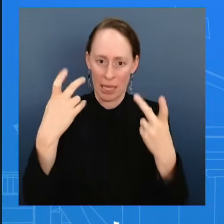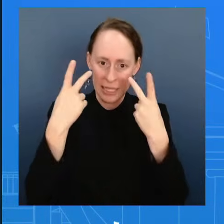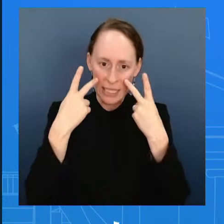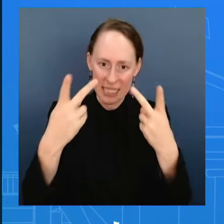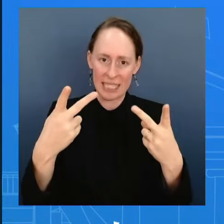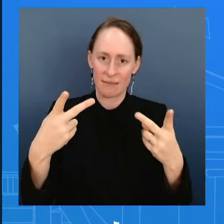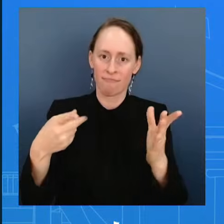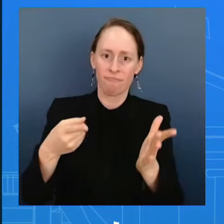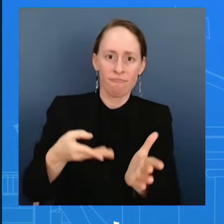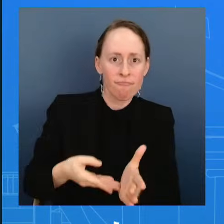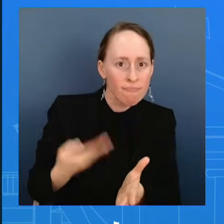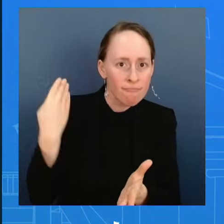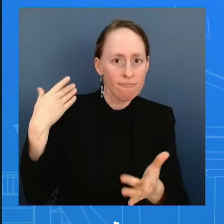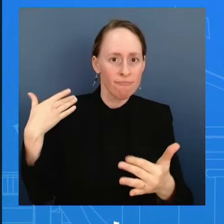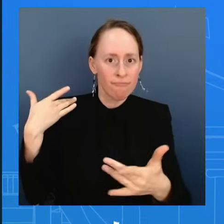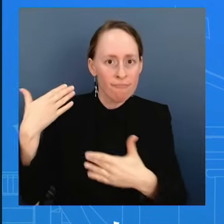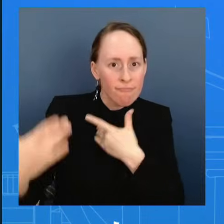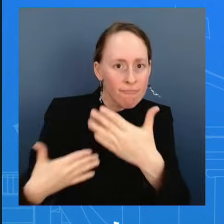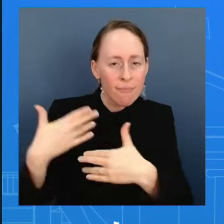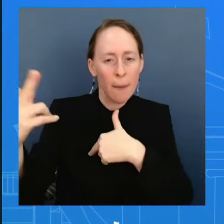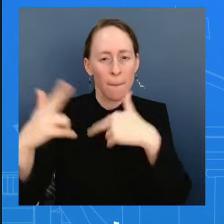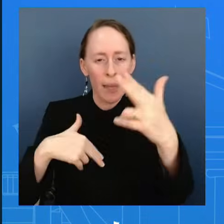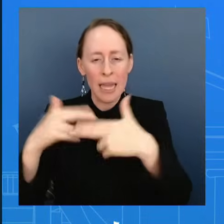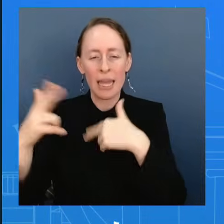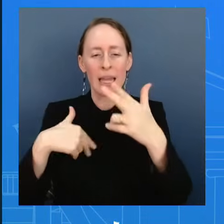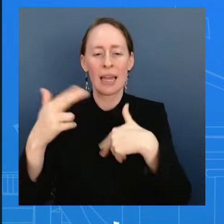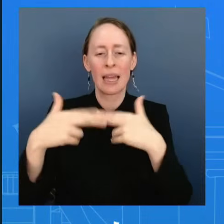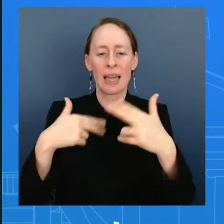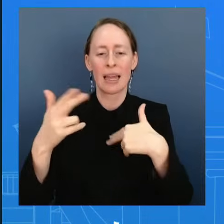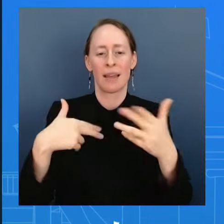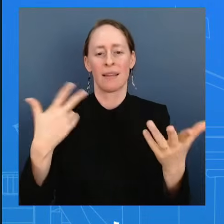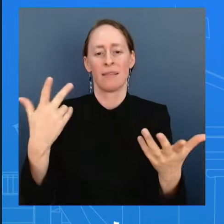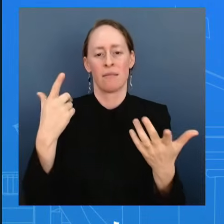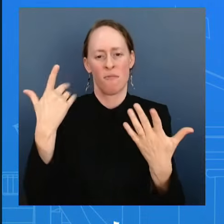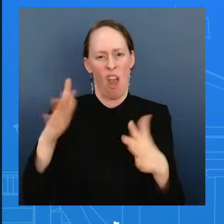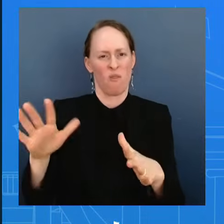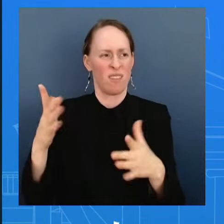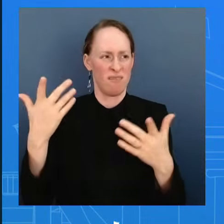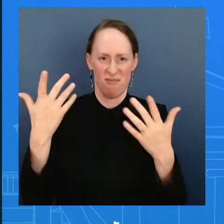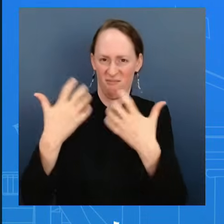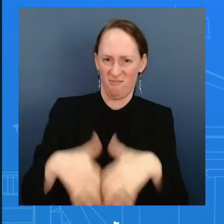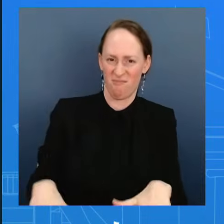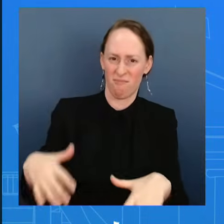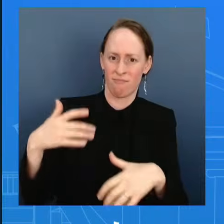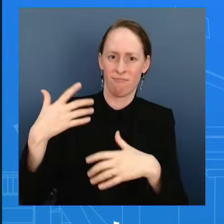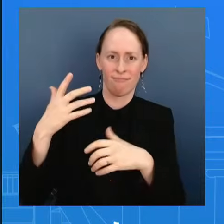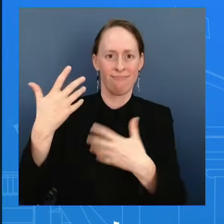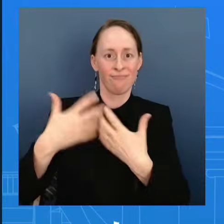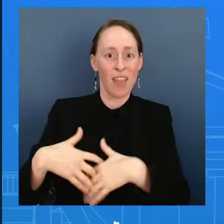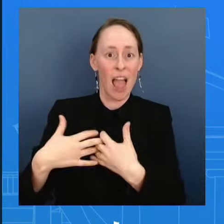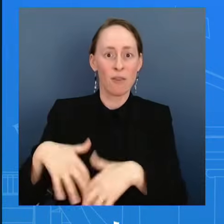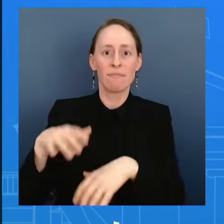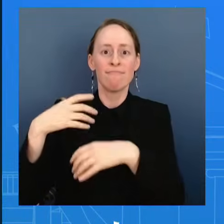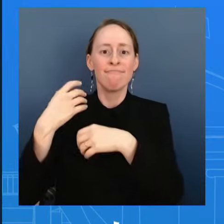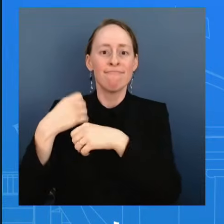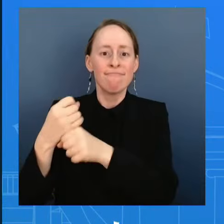In the meantime, we're going to continue to have these conversations. We're going to continue to try to do everything that we can to de-escalate the tensions,